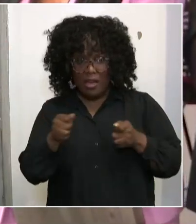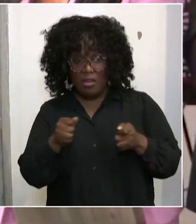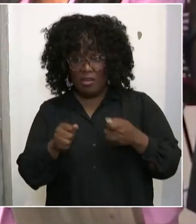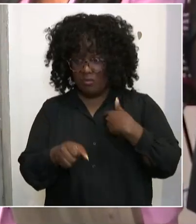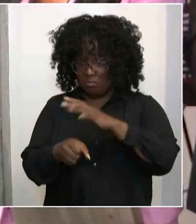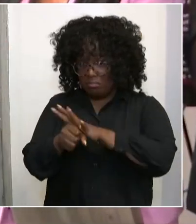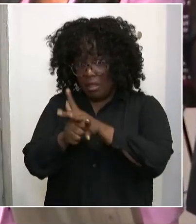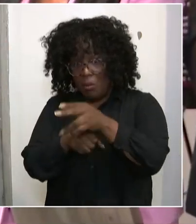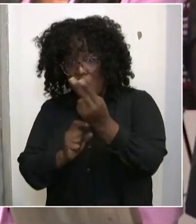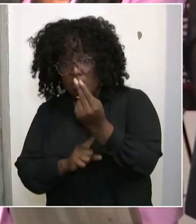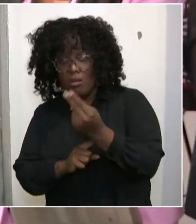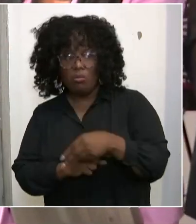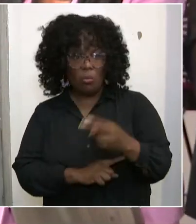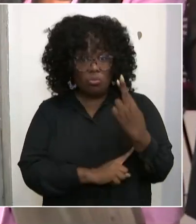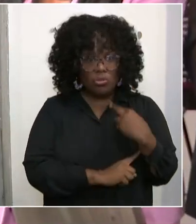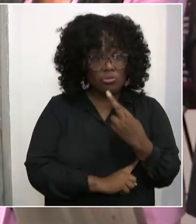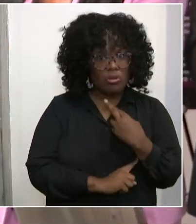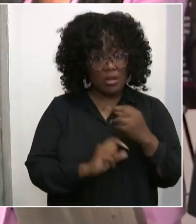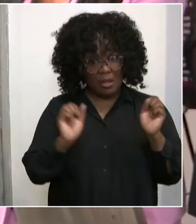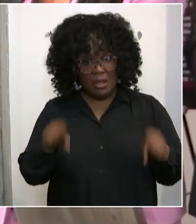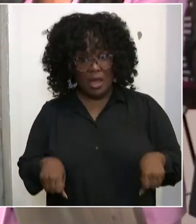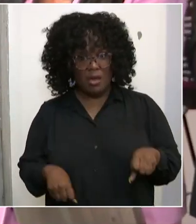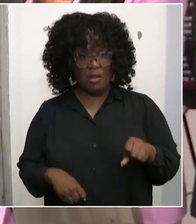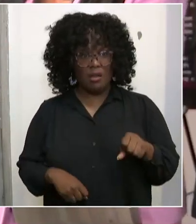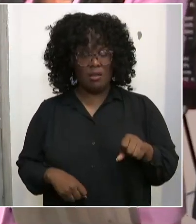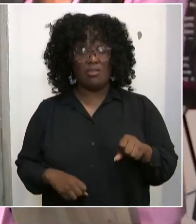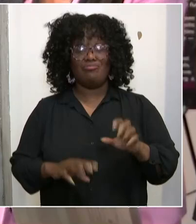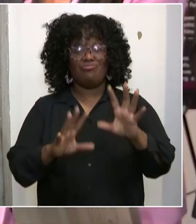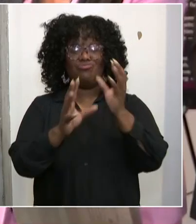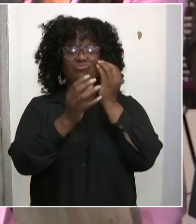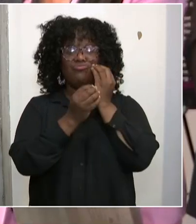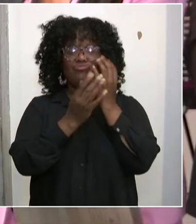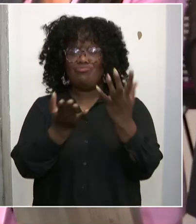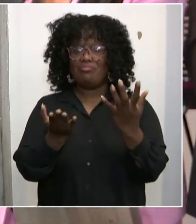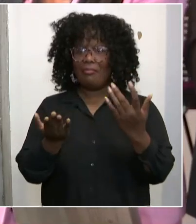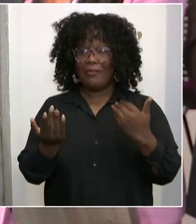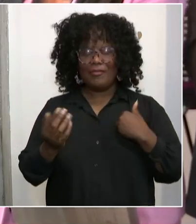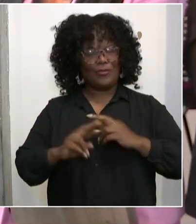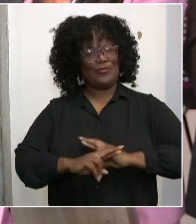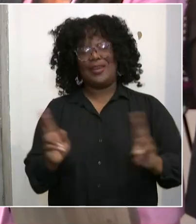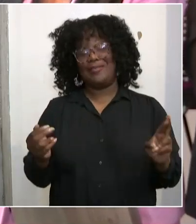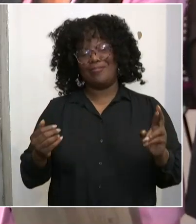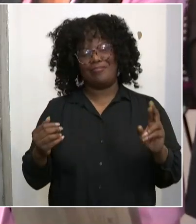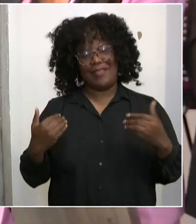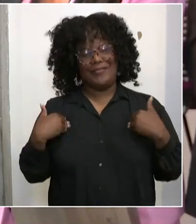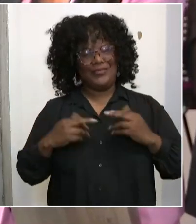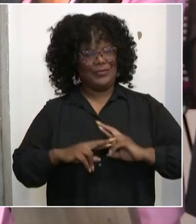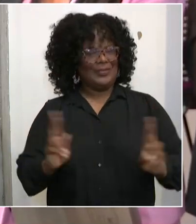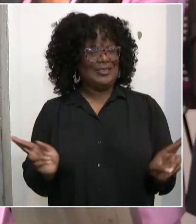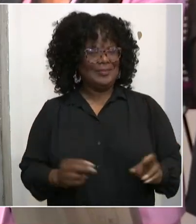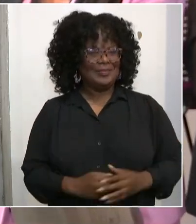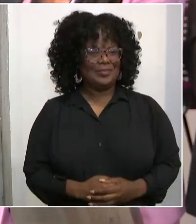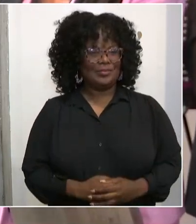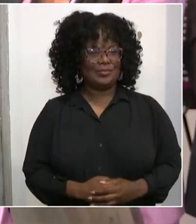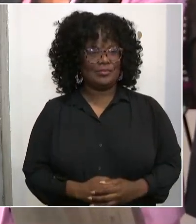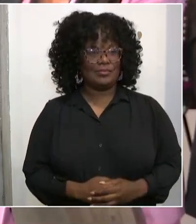I don't need to tell you all that we have all of those things and as an organization and you're in a footprint, you're in a space now that actually